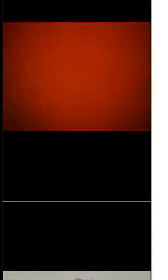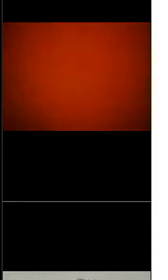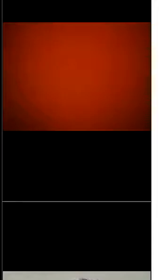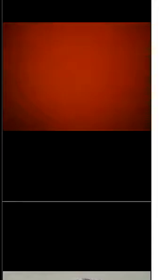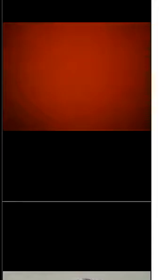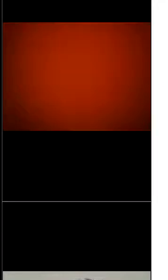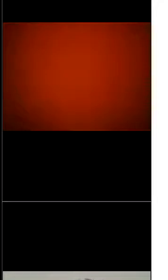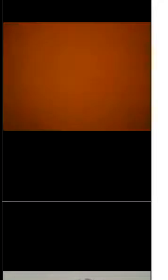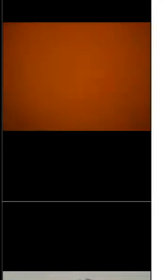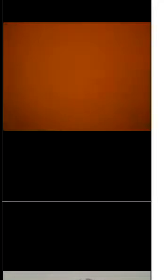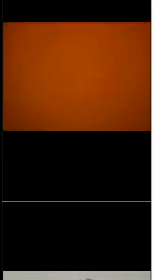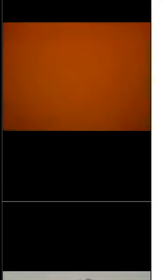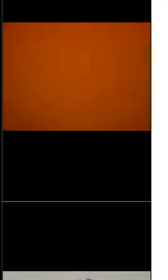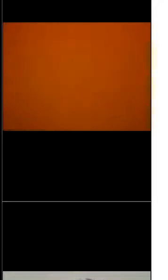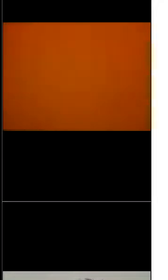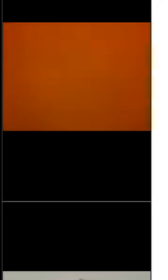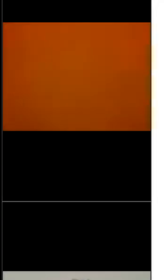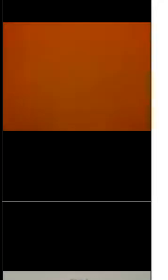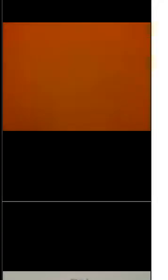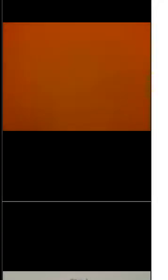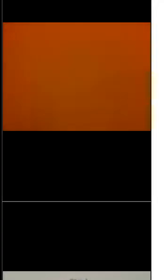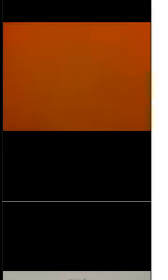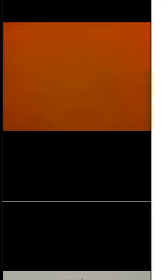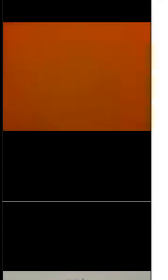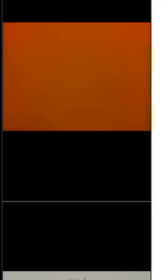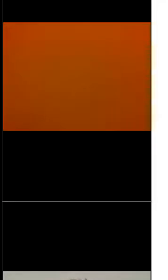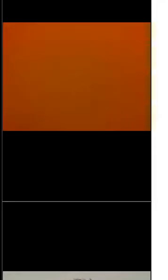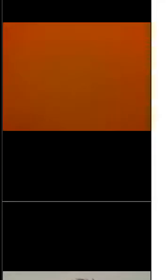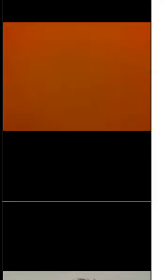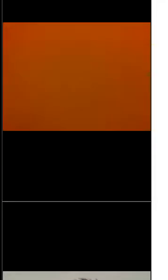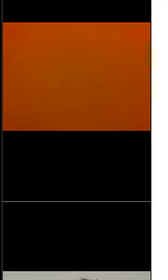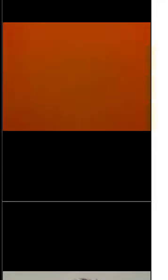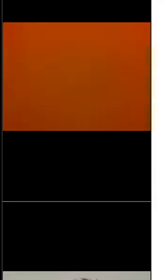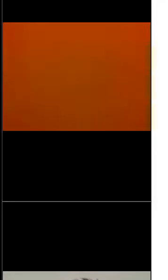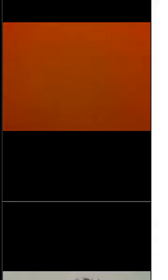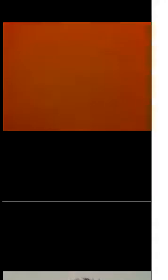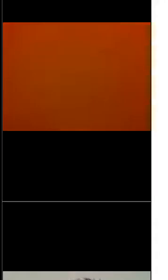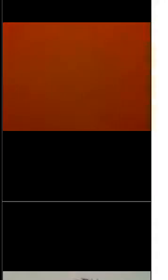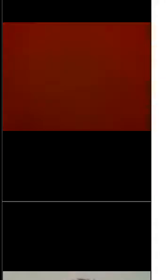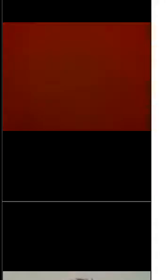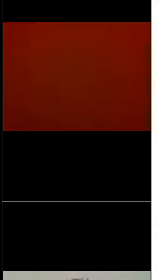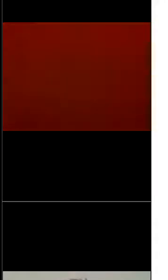us. And we are definitely trying to always do better. And, for example, like